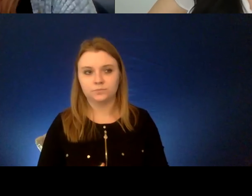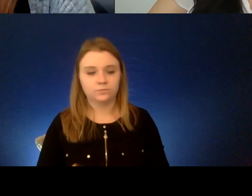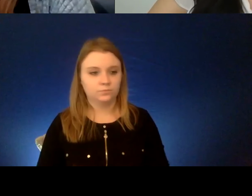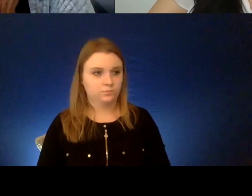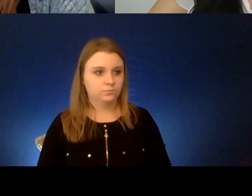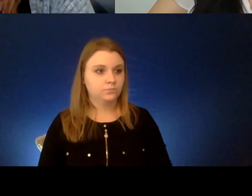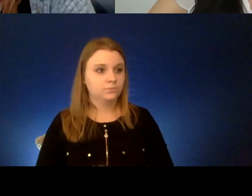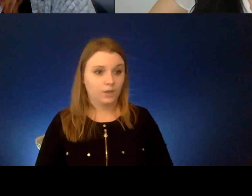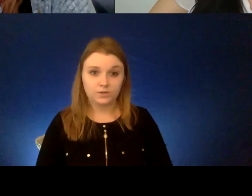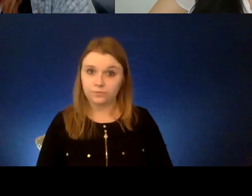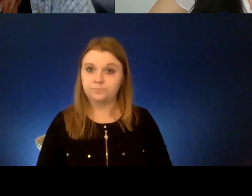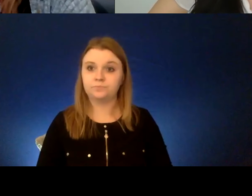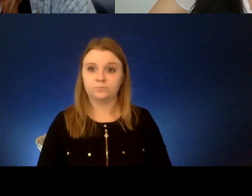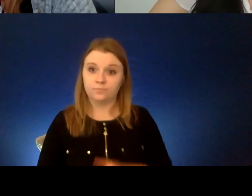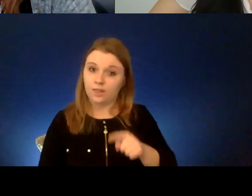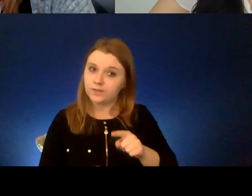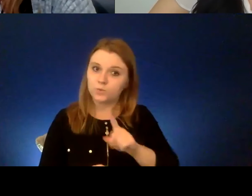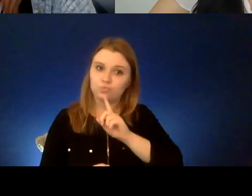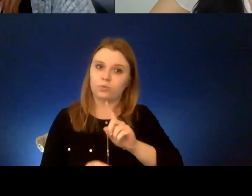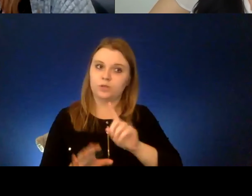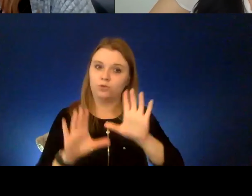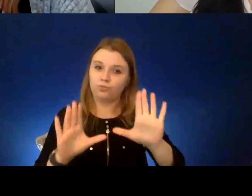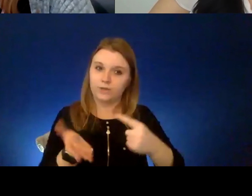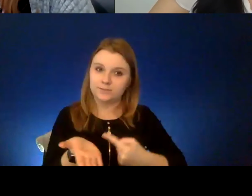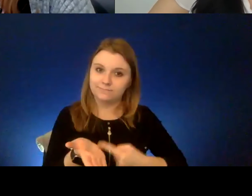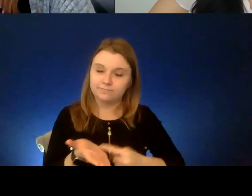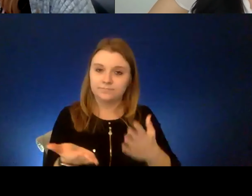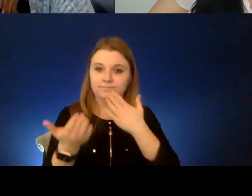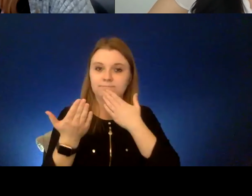Well, this was a really great discussion and thank you at all for being here